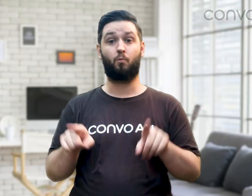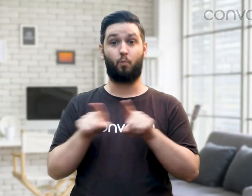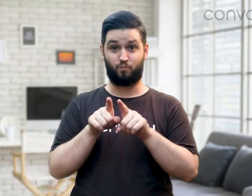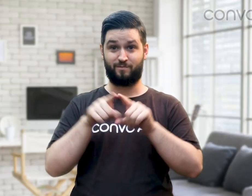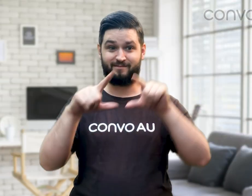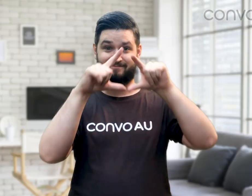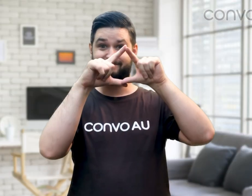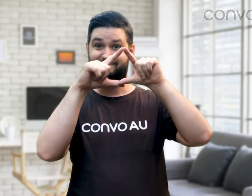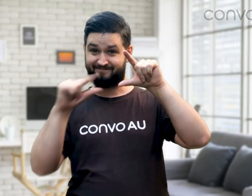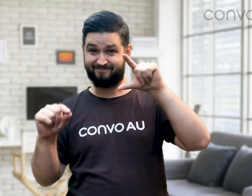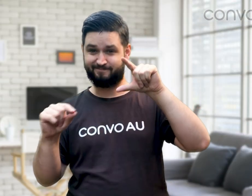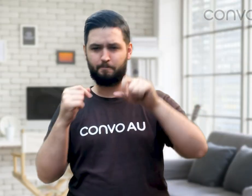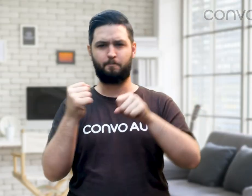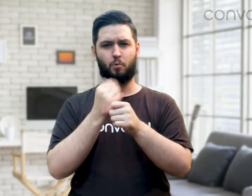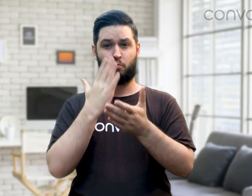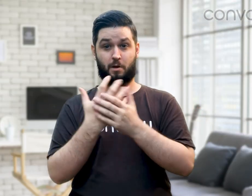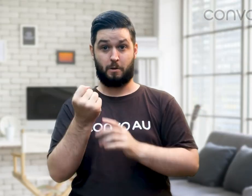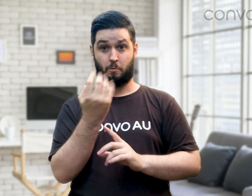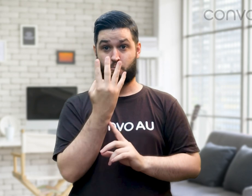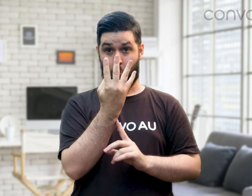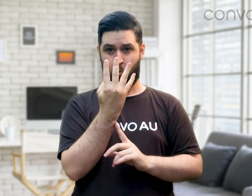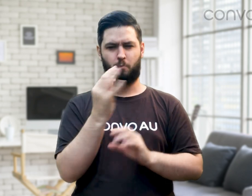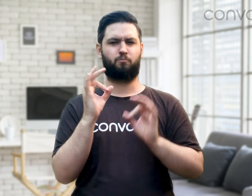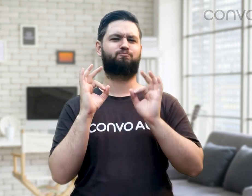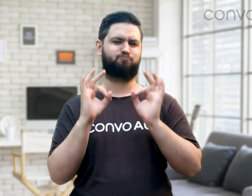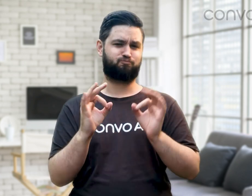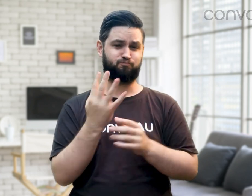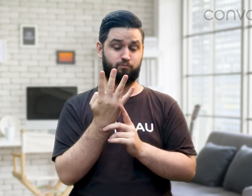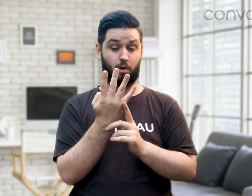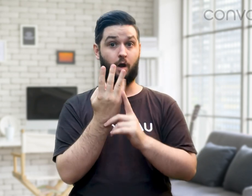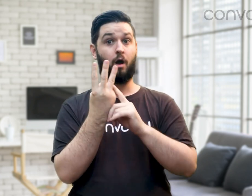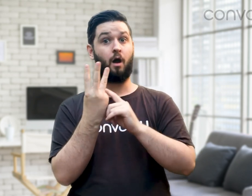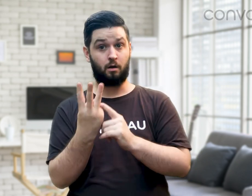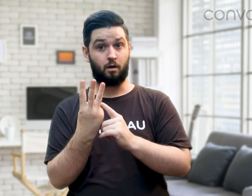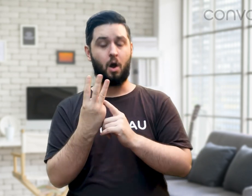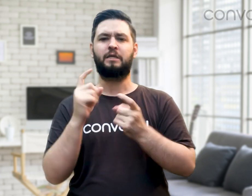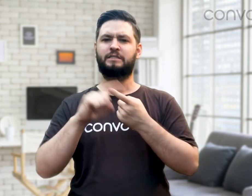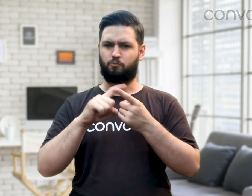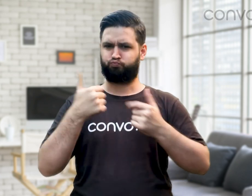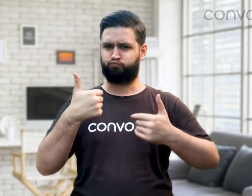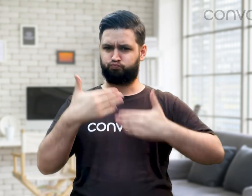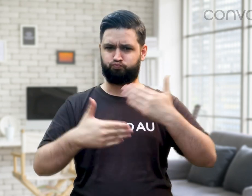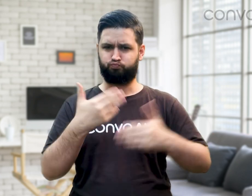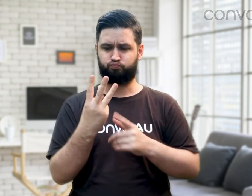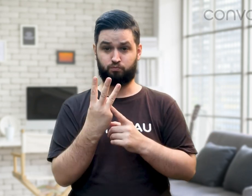Also, checking that your signal bars display three or four bars for a good connection.